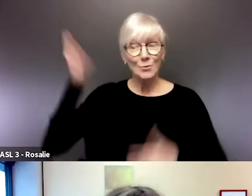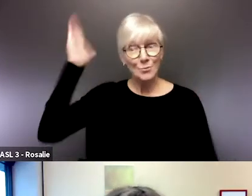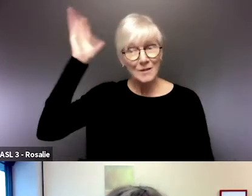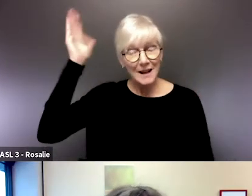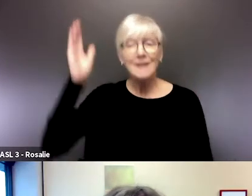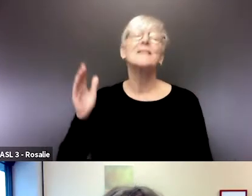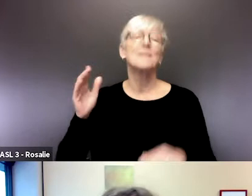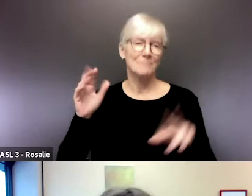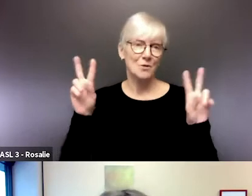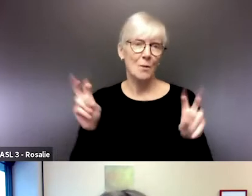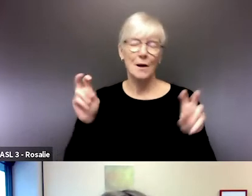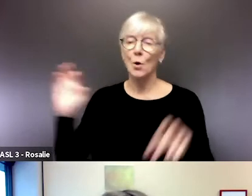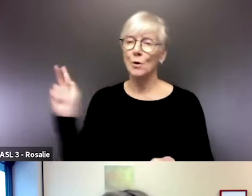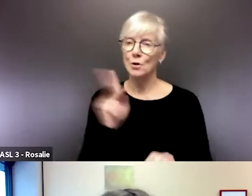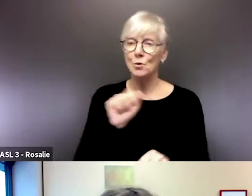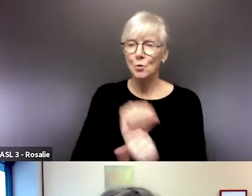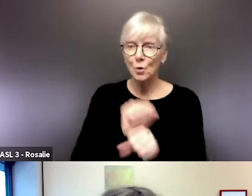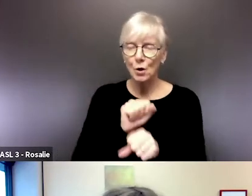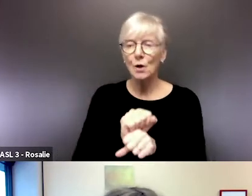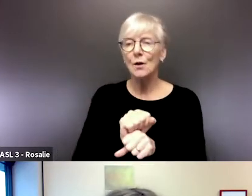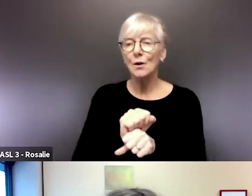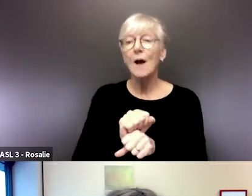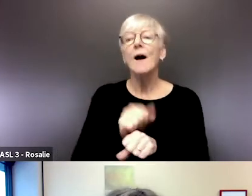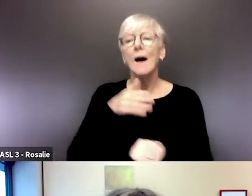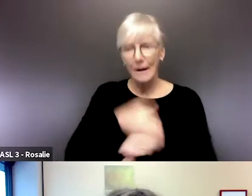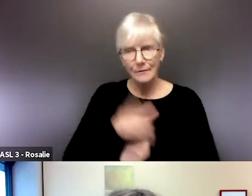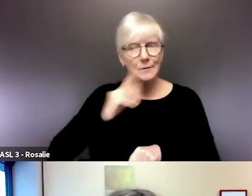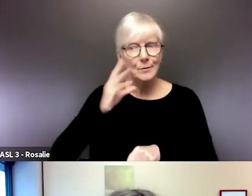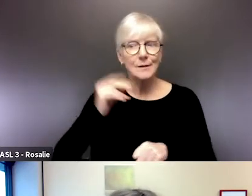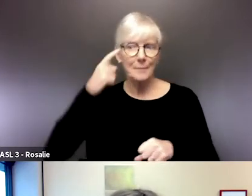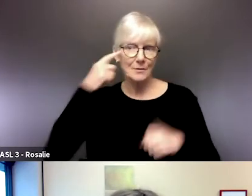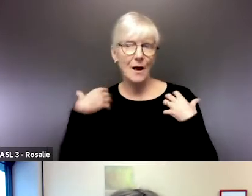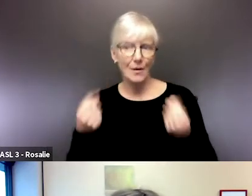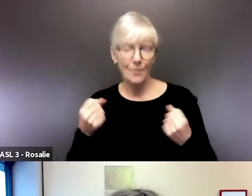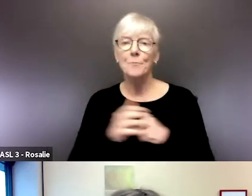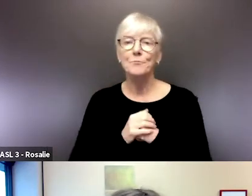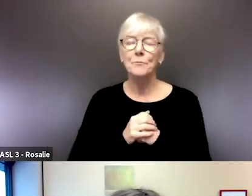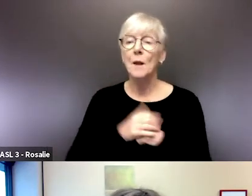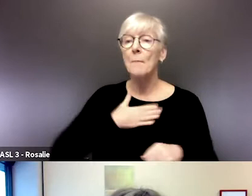have been absent due to mental health problems. The guide I'm presenting to you today was produced